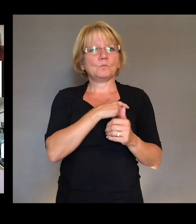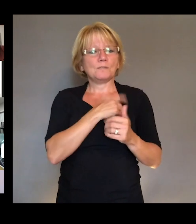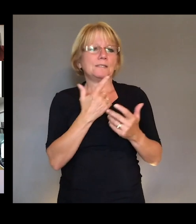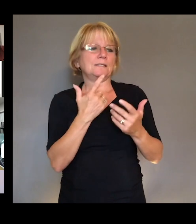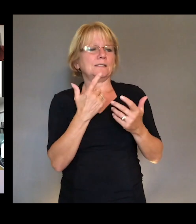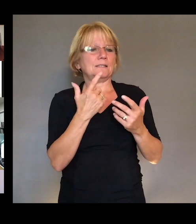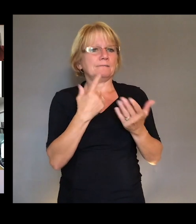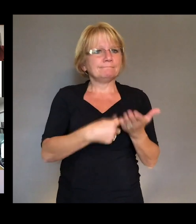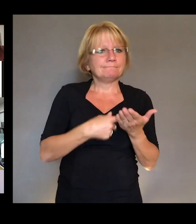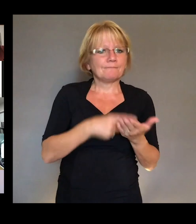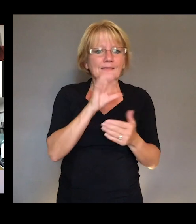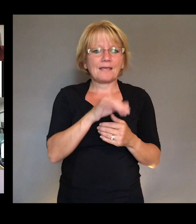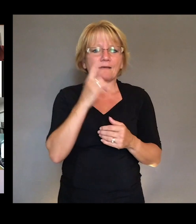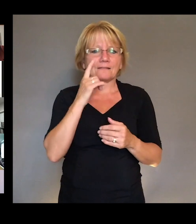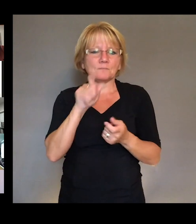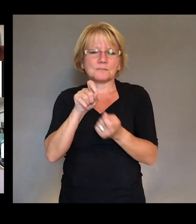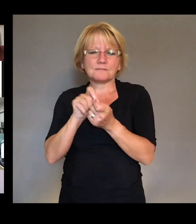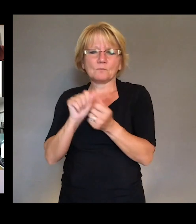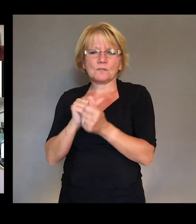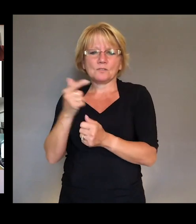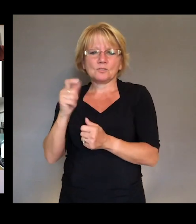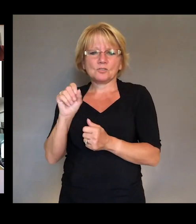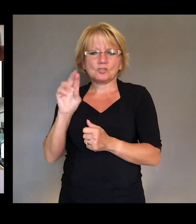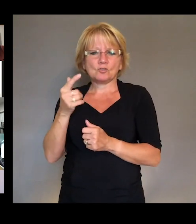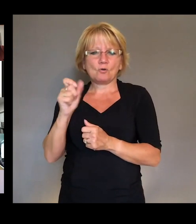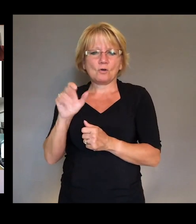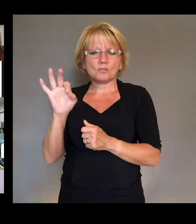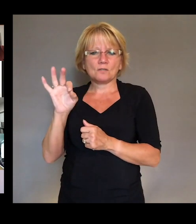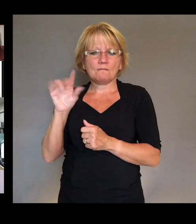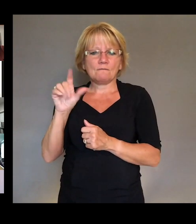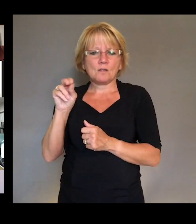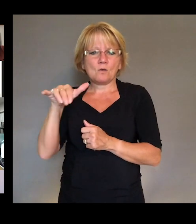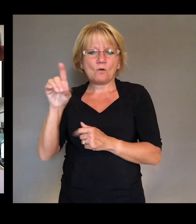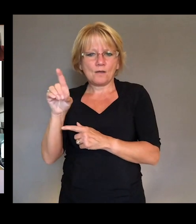that have gone on in the media, particularly George Floyd, you have to consider